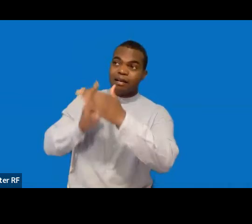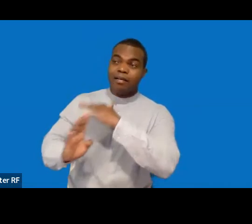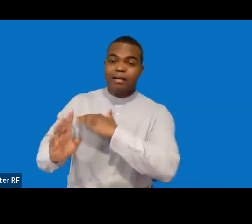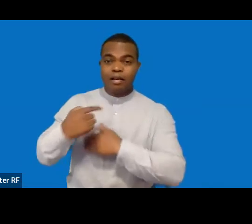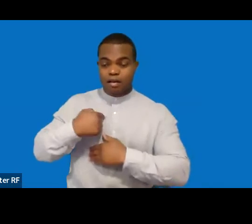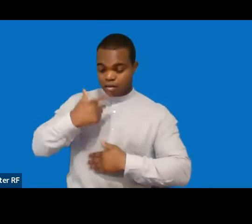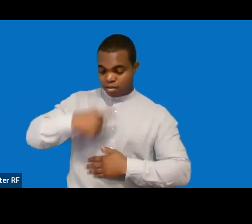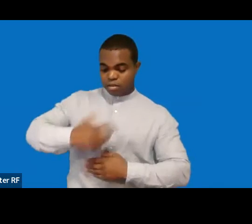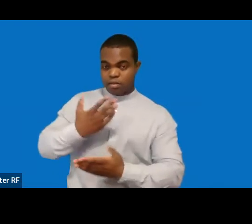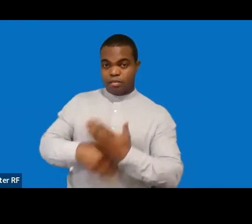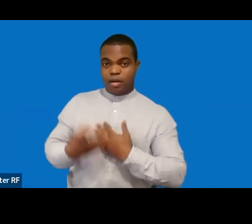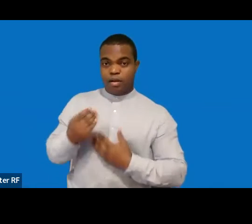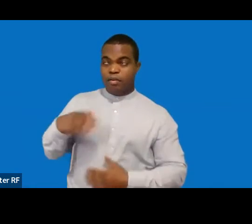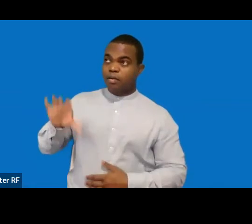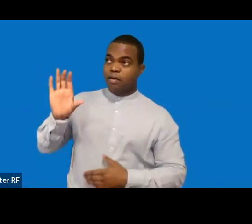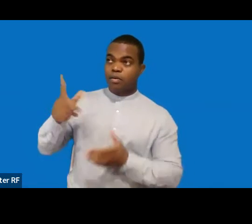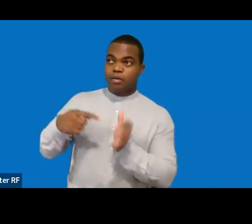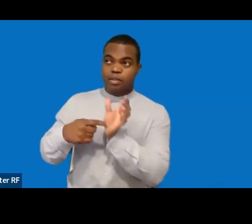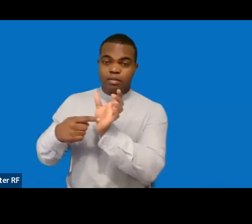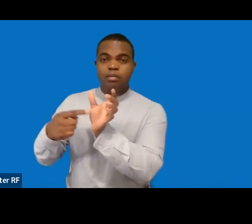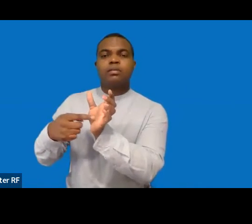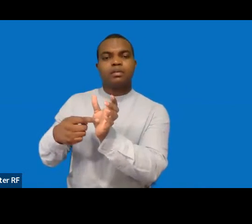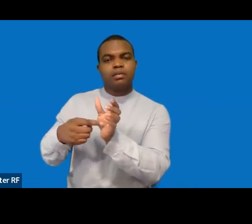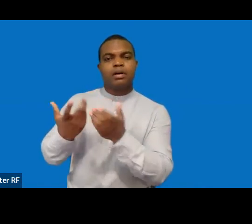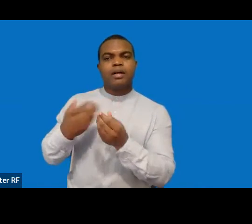just using the European Disability Card will not be allowed.